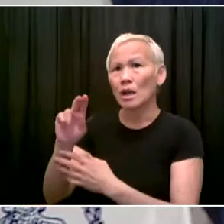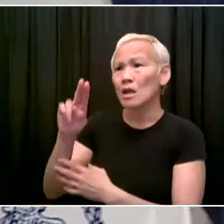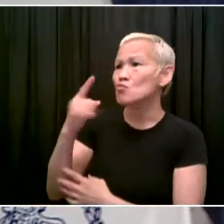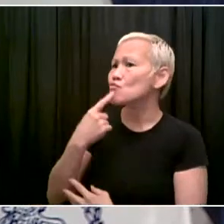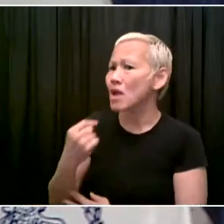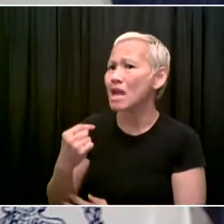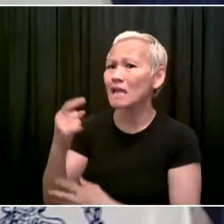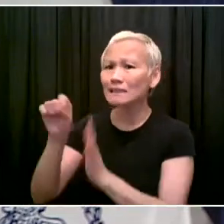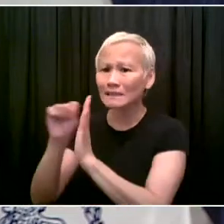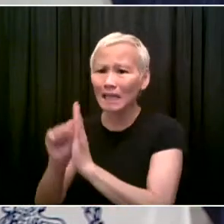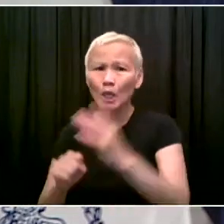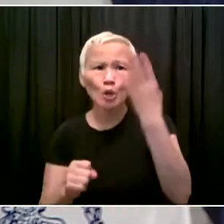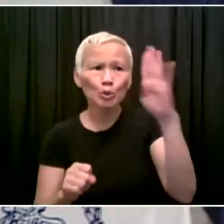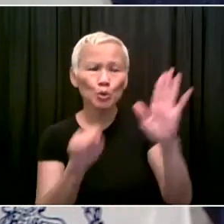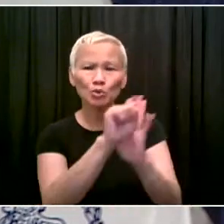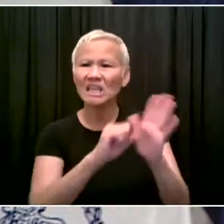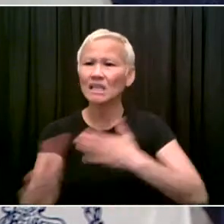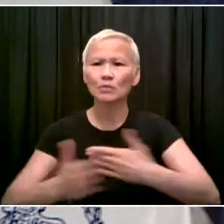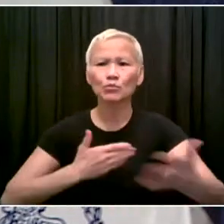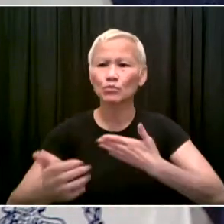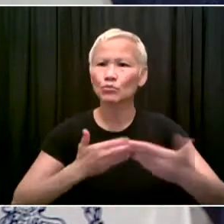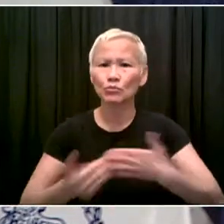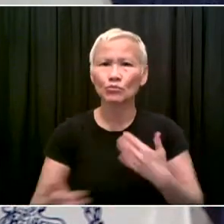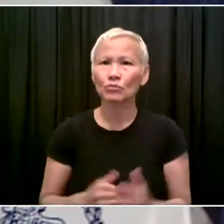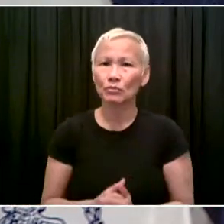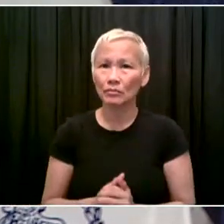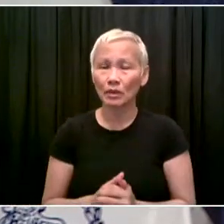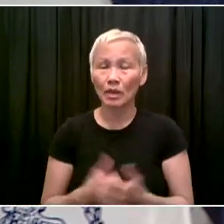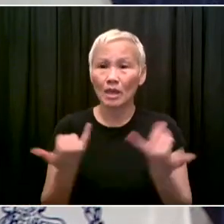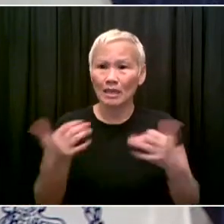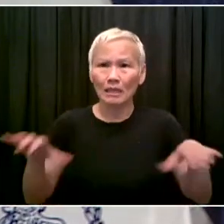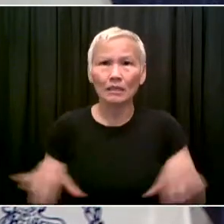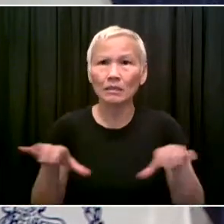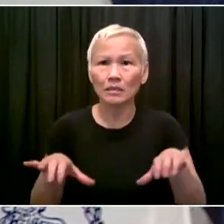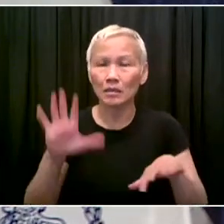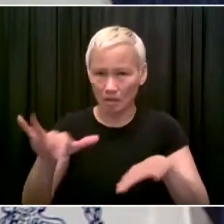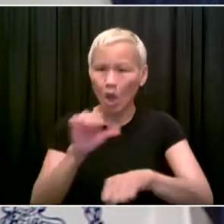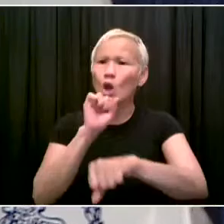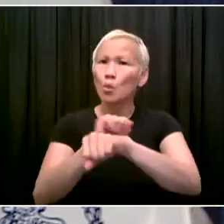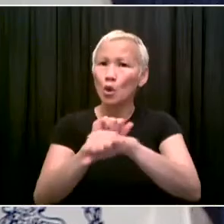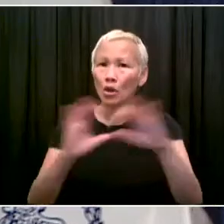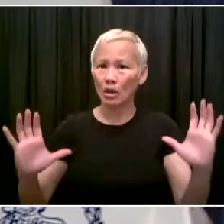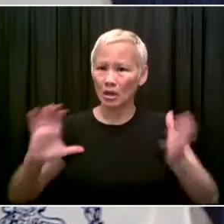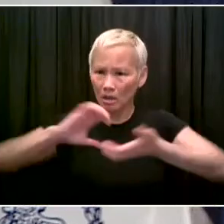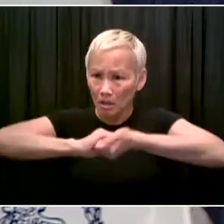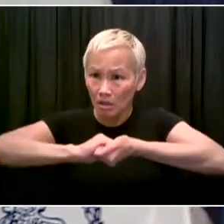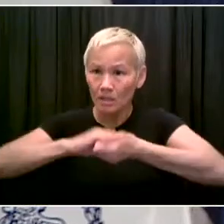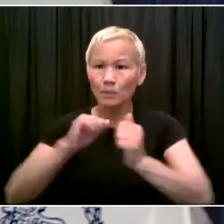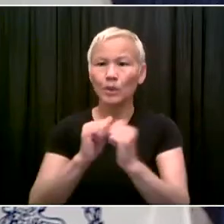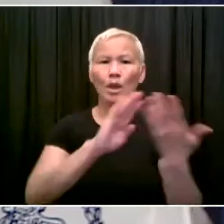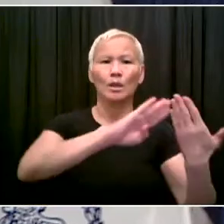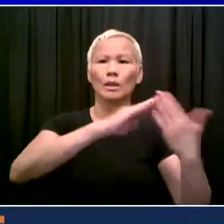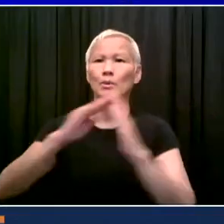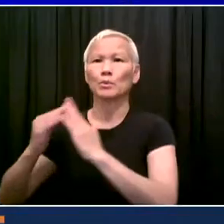NATION, LOU STATES AND RED